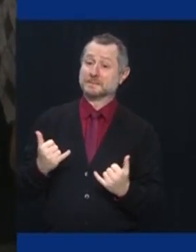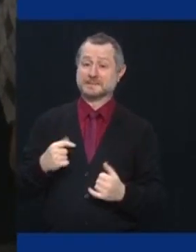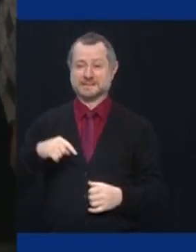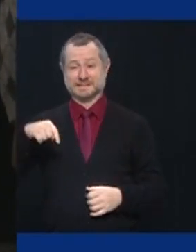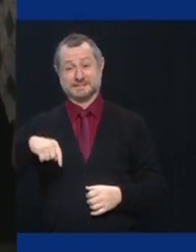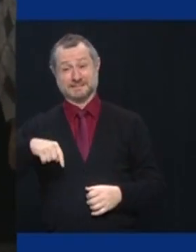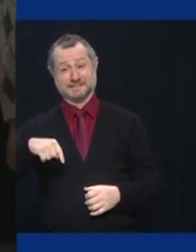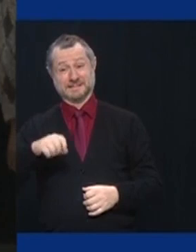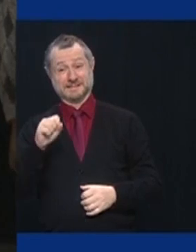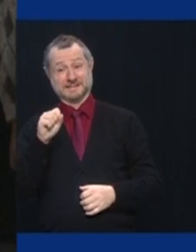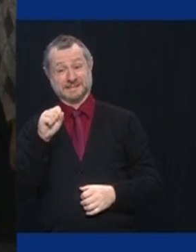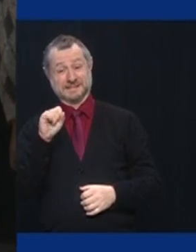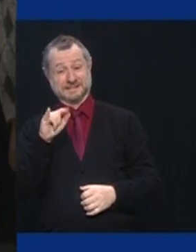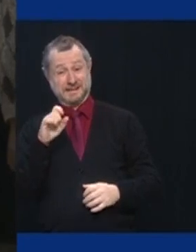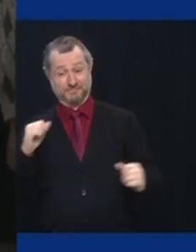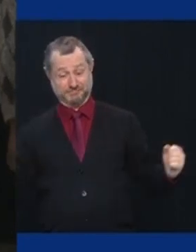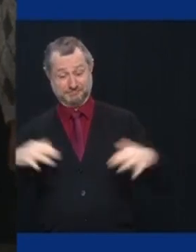APPLAUSE.